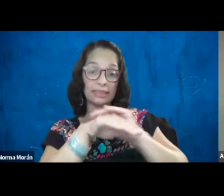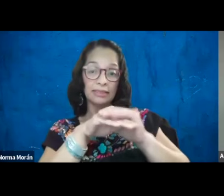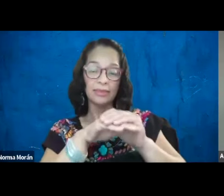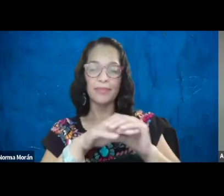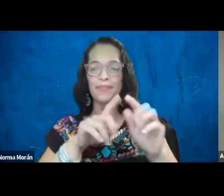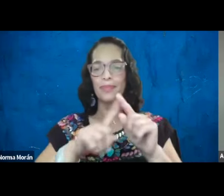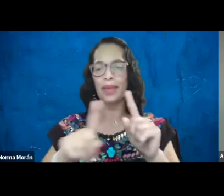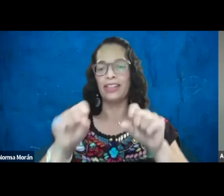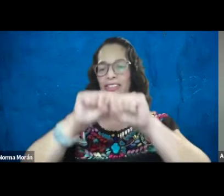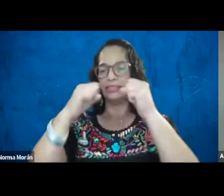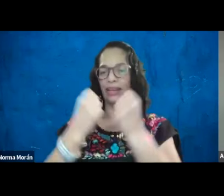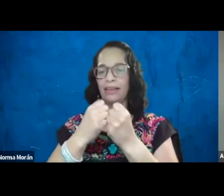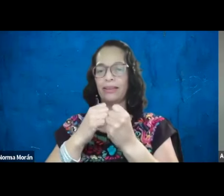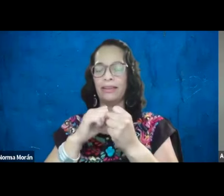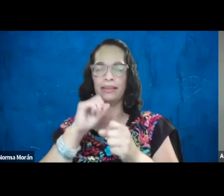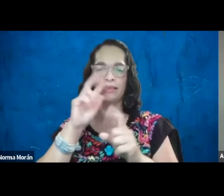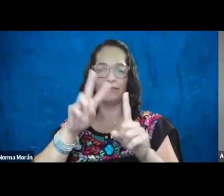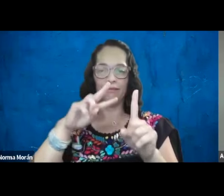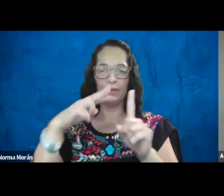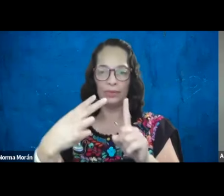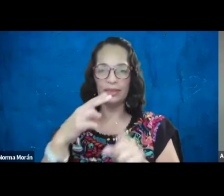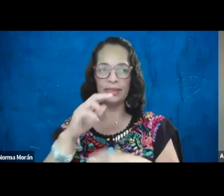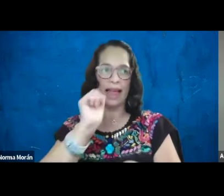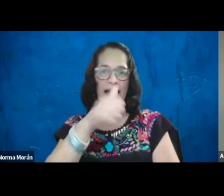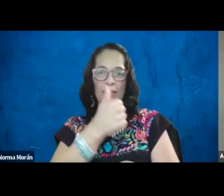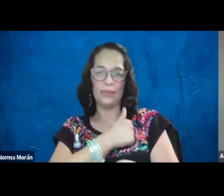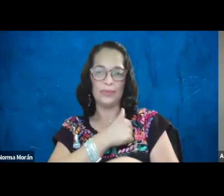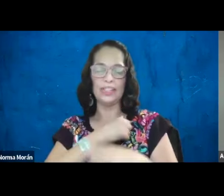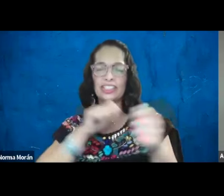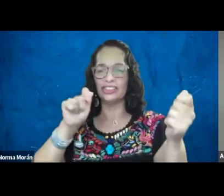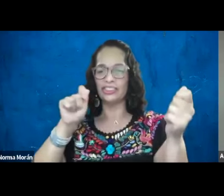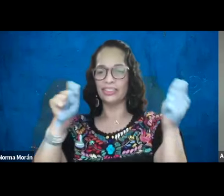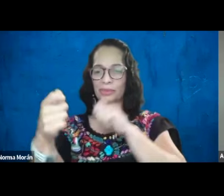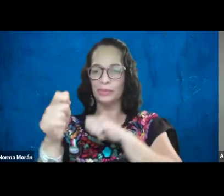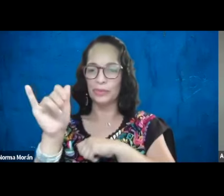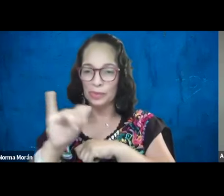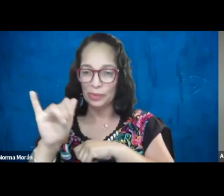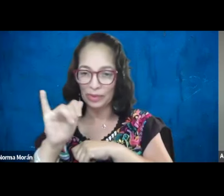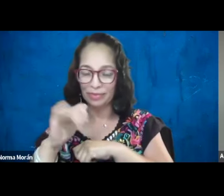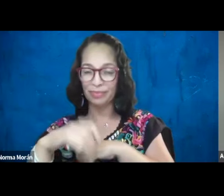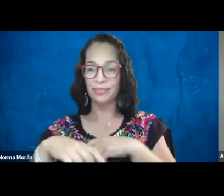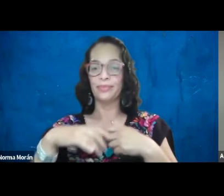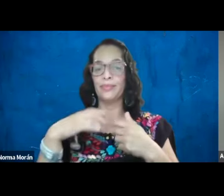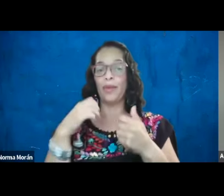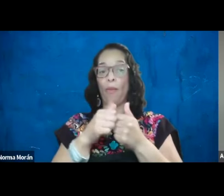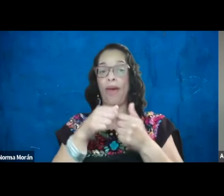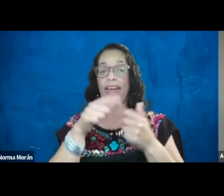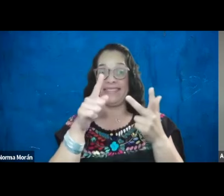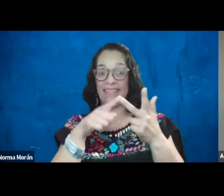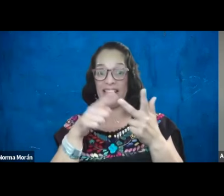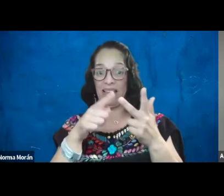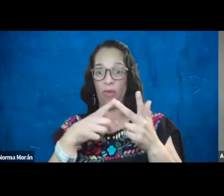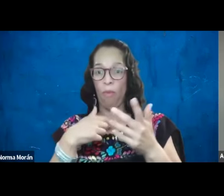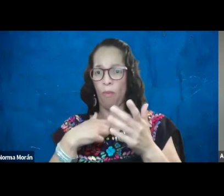And it's not only communication access, but society's perspectives, society's attitudes had started to change.